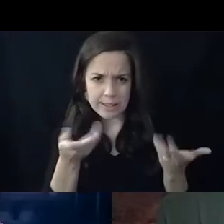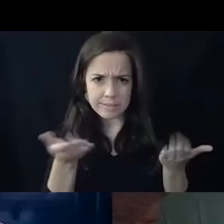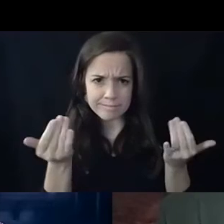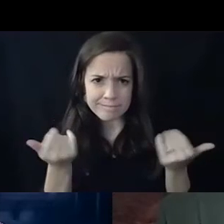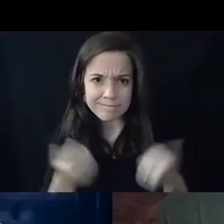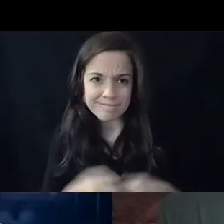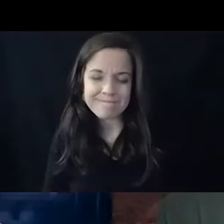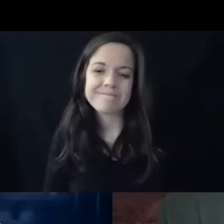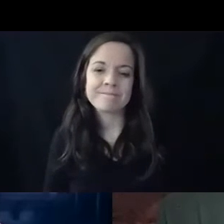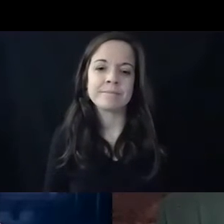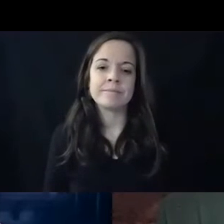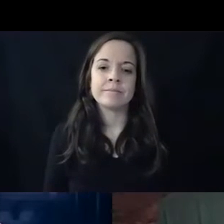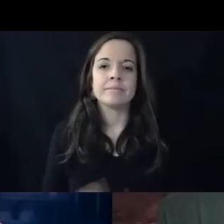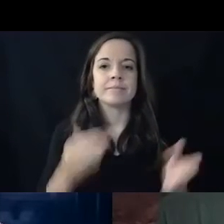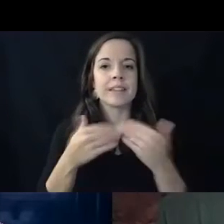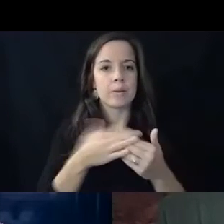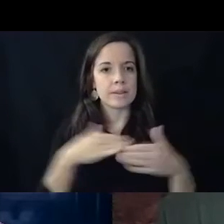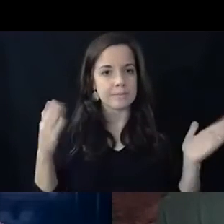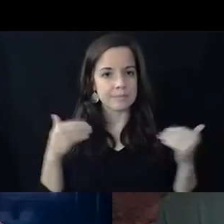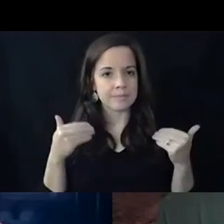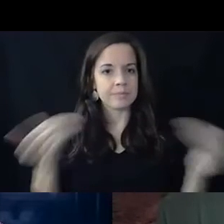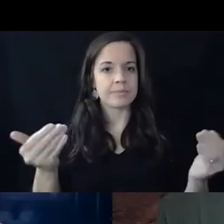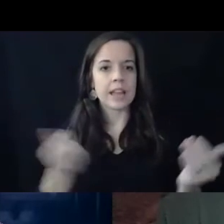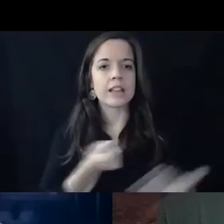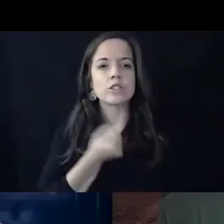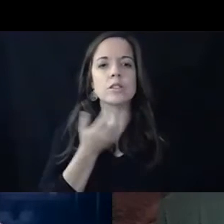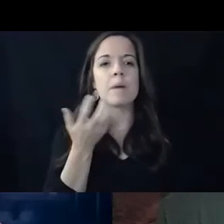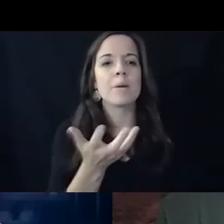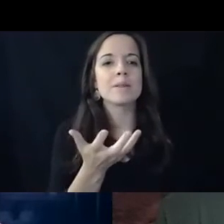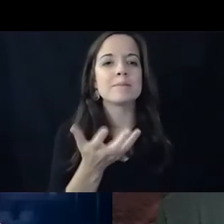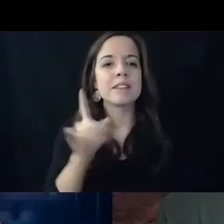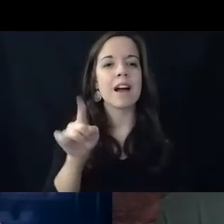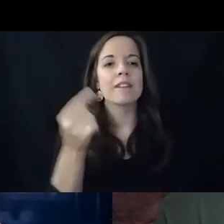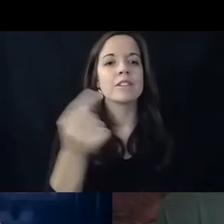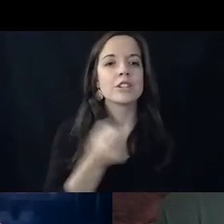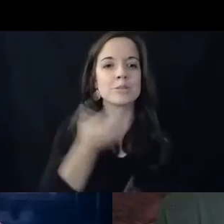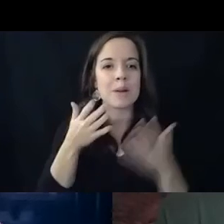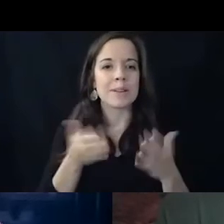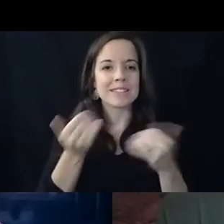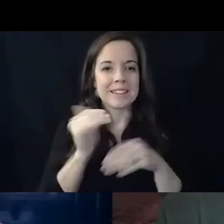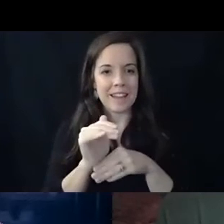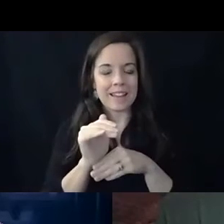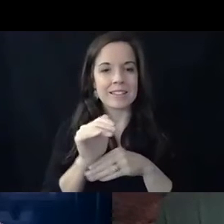So, without further ado, into the poems. Our first poet tonight is Rome Hernández Morgan,